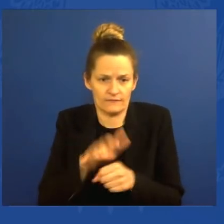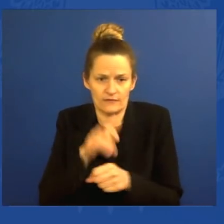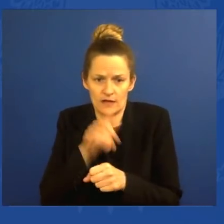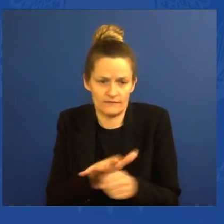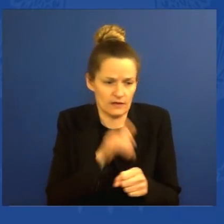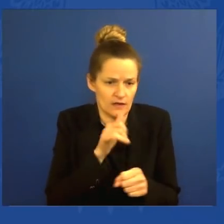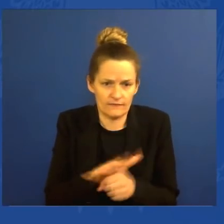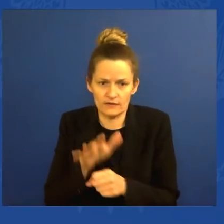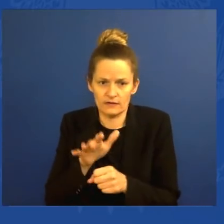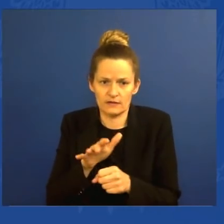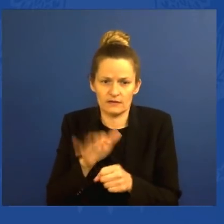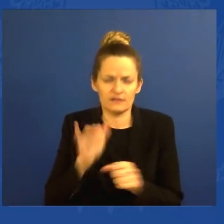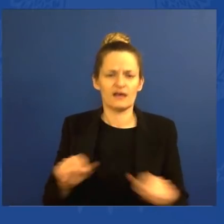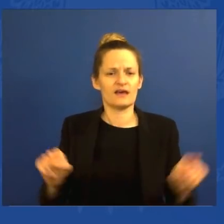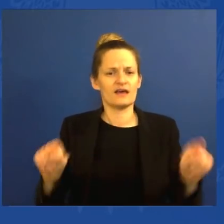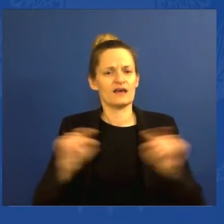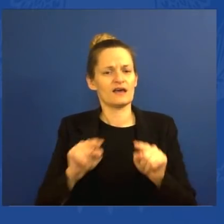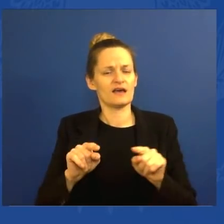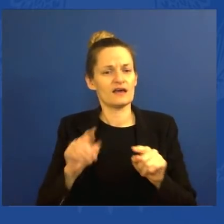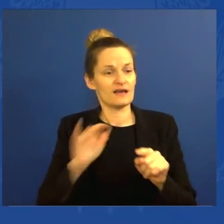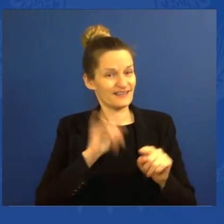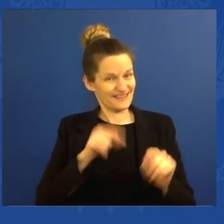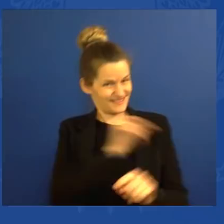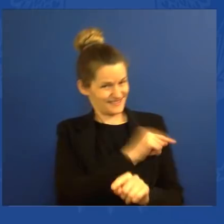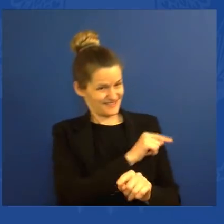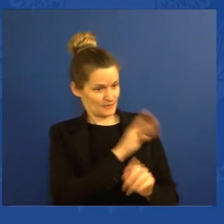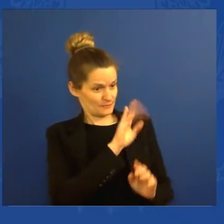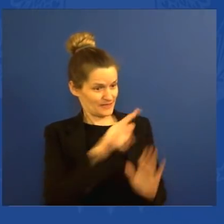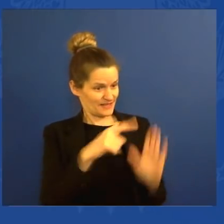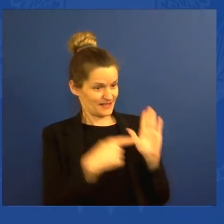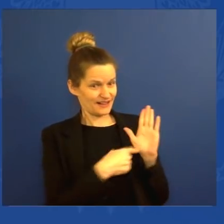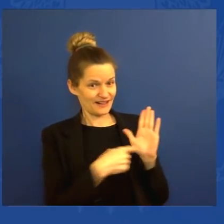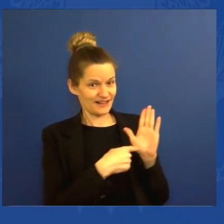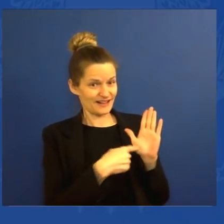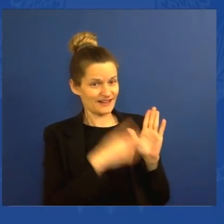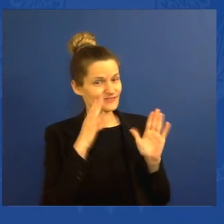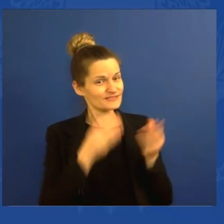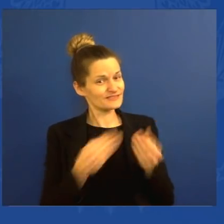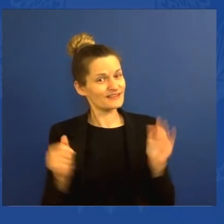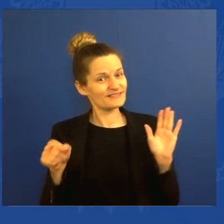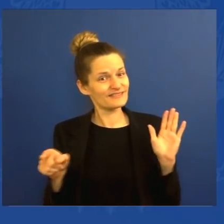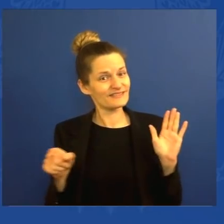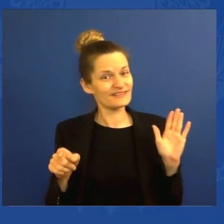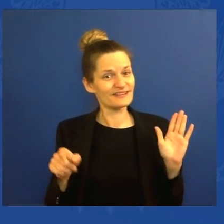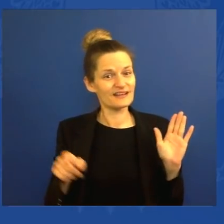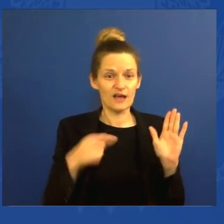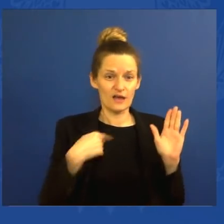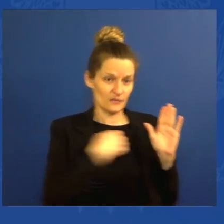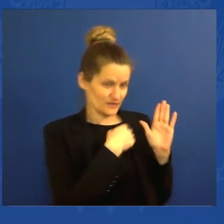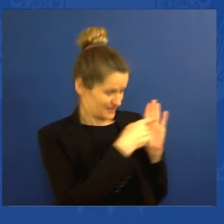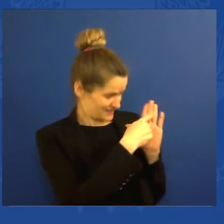will allow us to stamp more products "Made in America". And it's going to bolster our national security and our economic security.